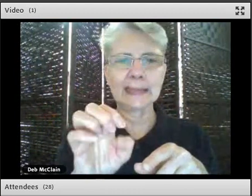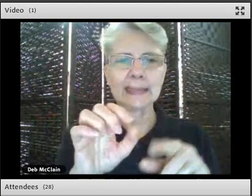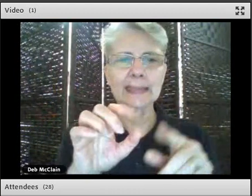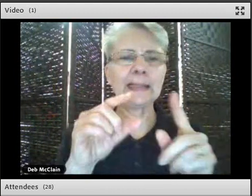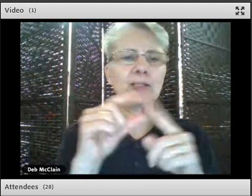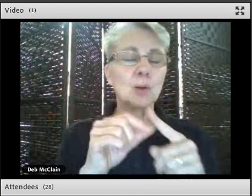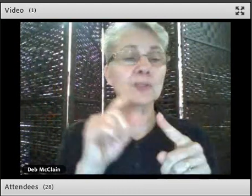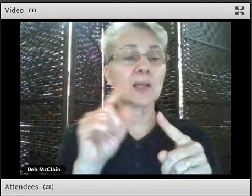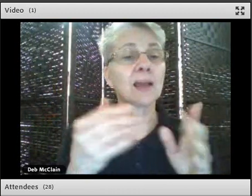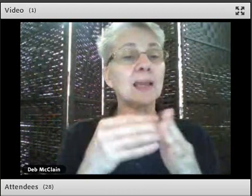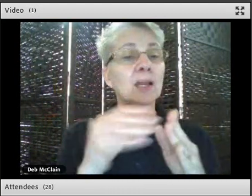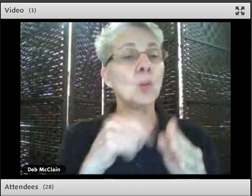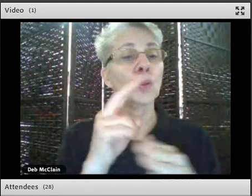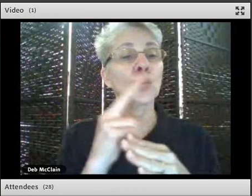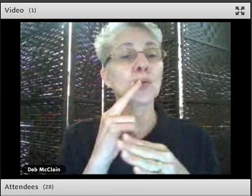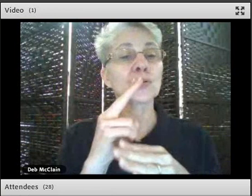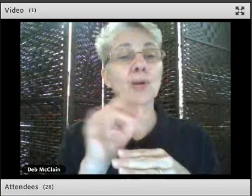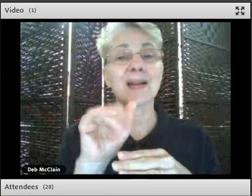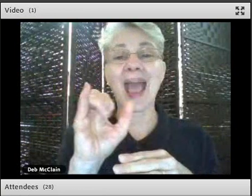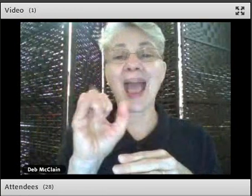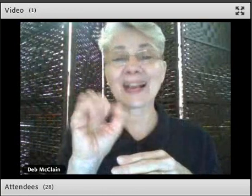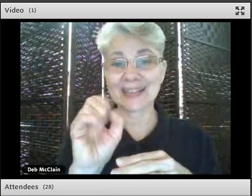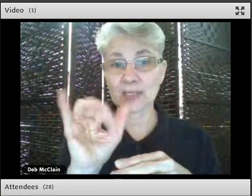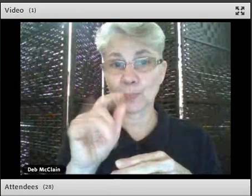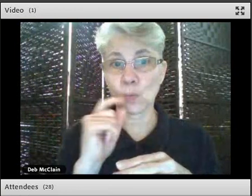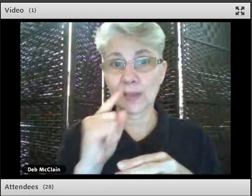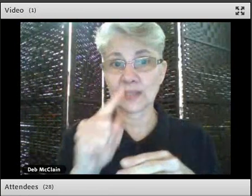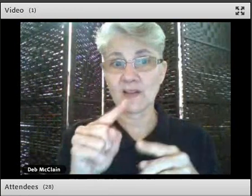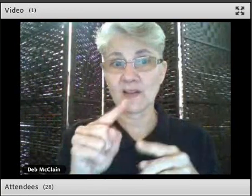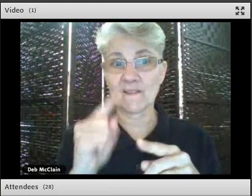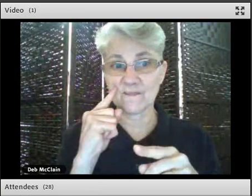We are not going to use them in relationships